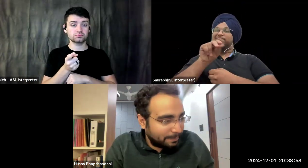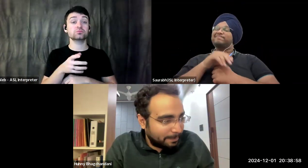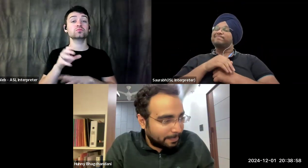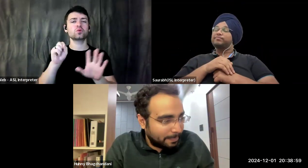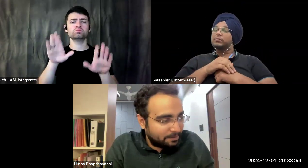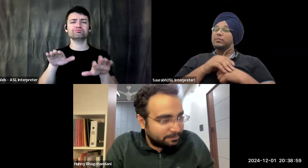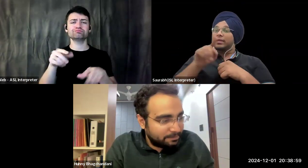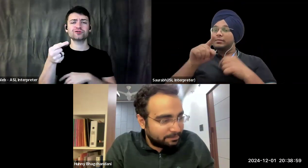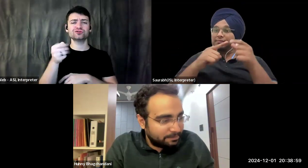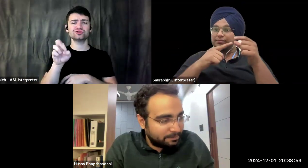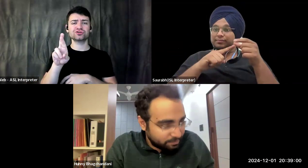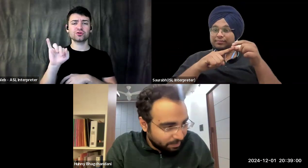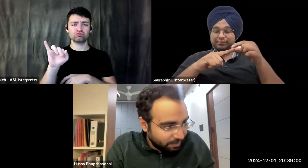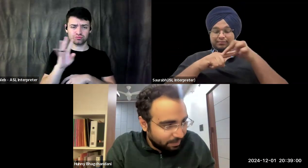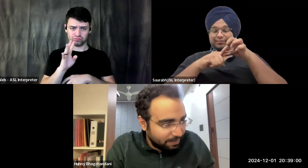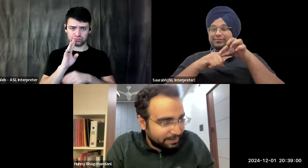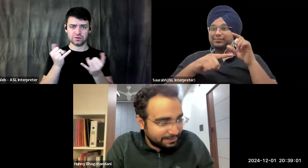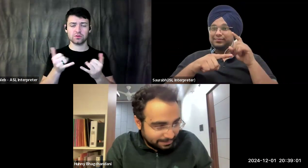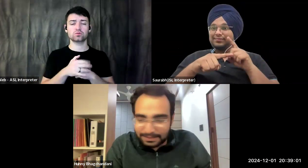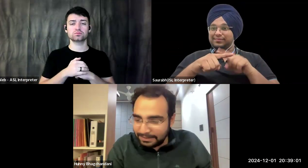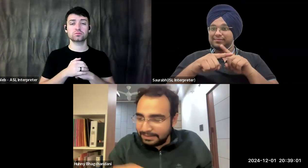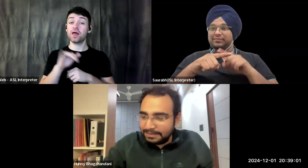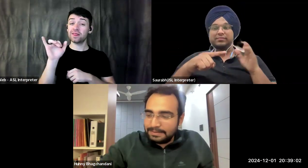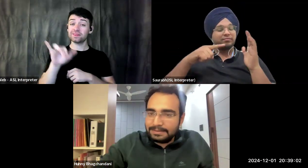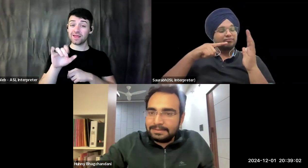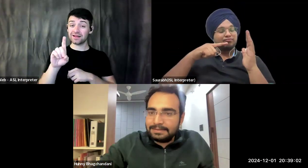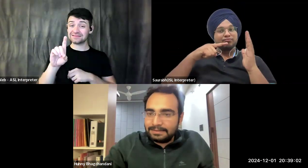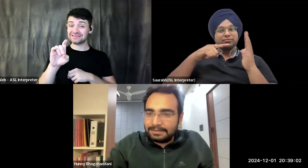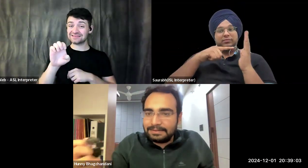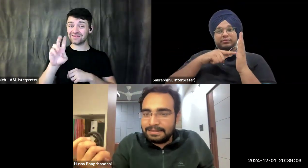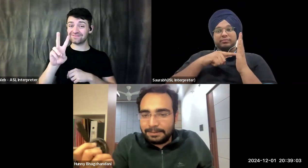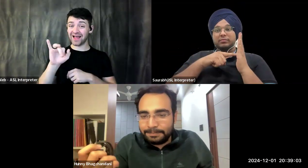So that device, that small device that you had put on the ring,